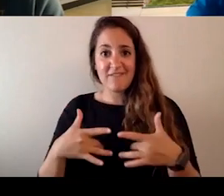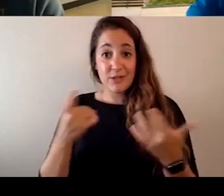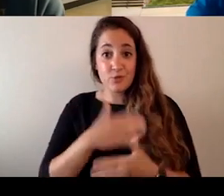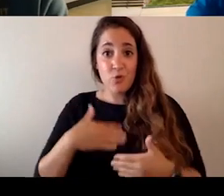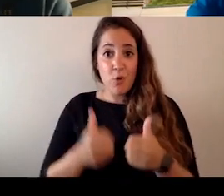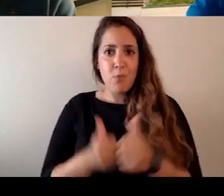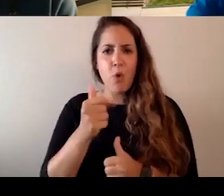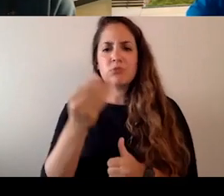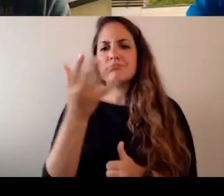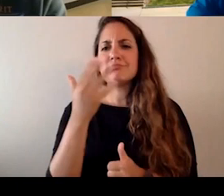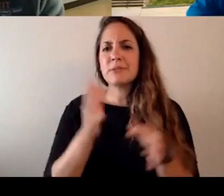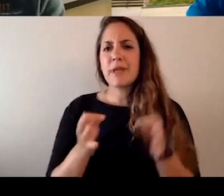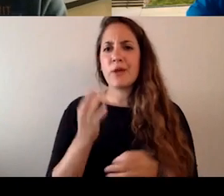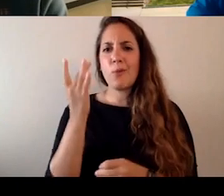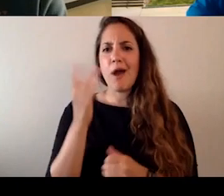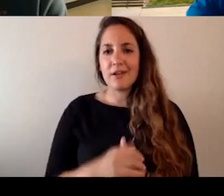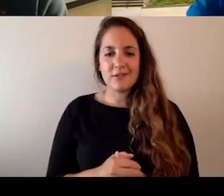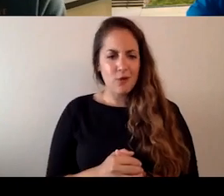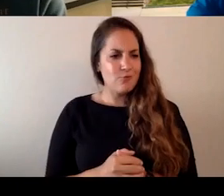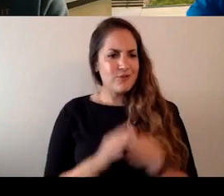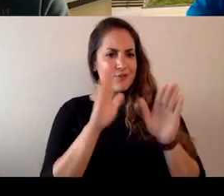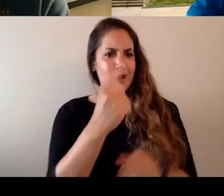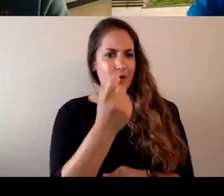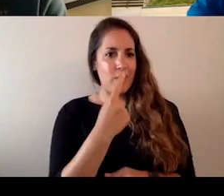Oh, ok that is great question. So having lived here for 12 years I think,